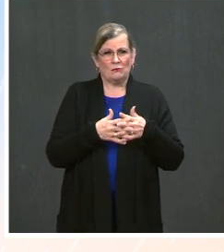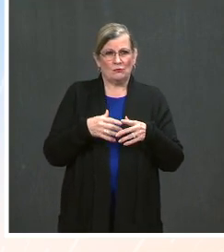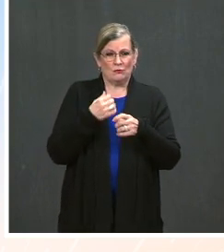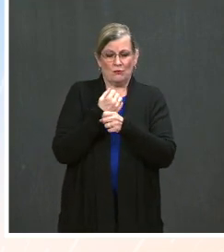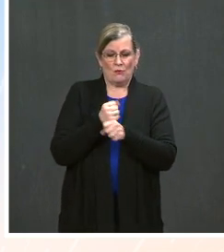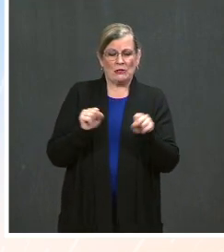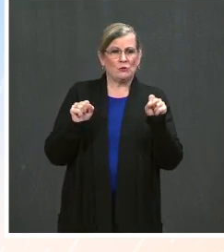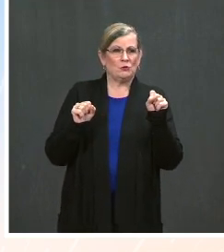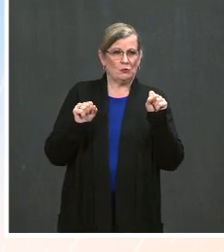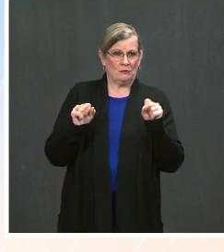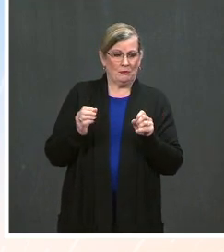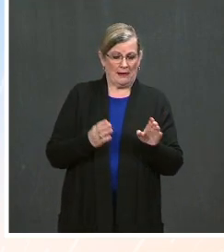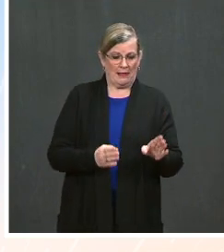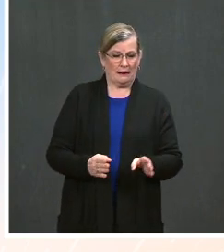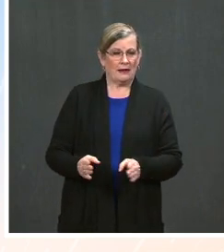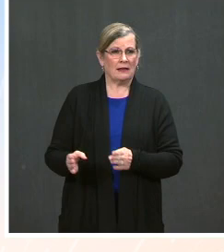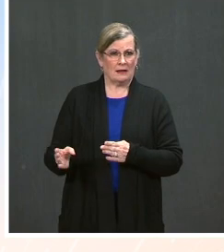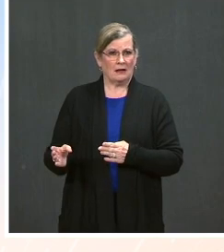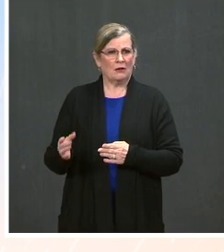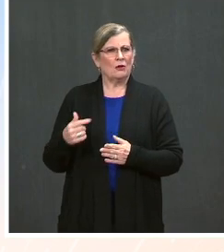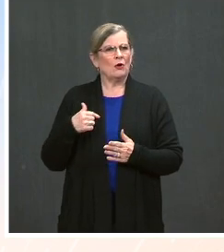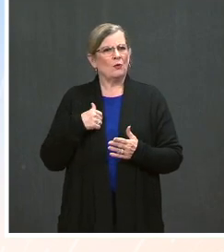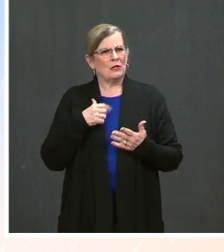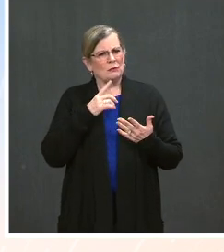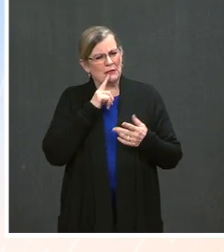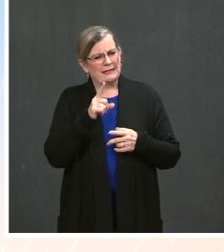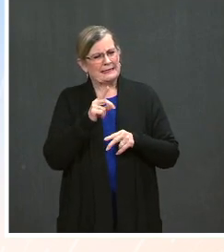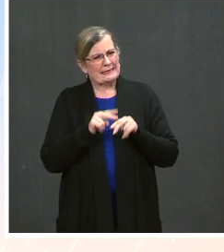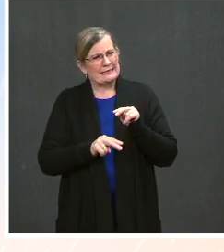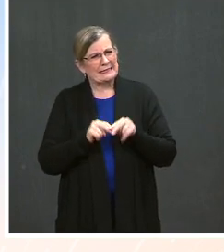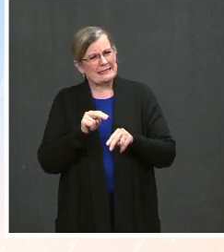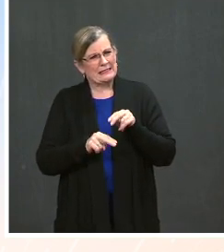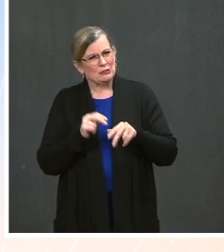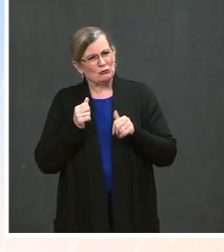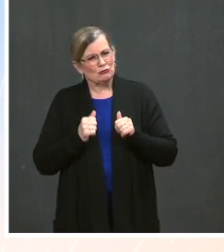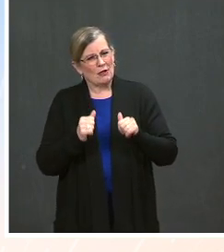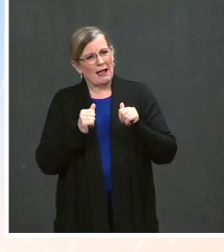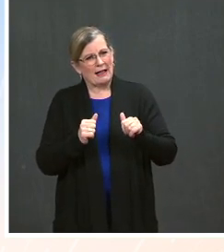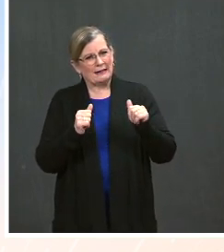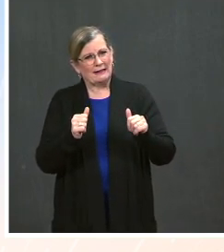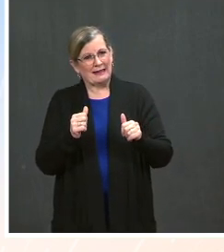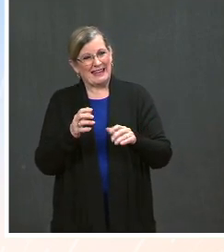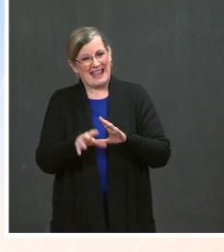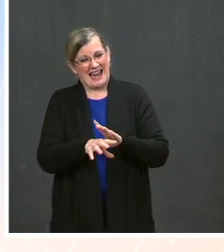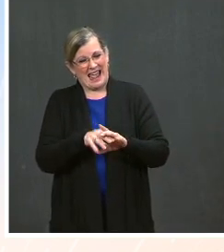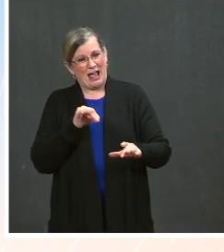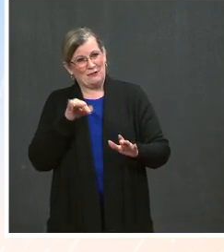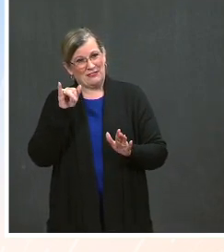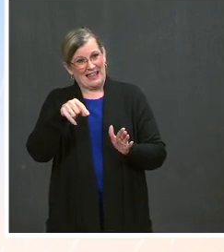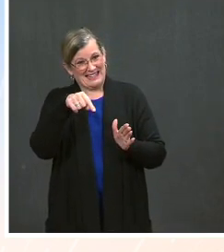Our recovery is building momentum, and many more Americans are certainly returning to work, as we can see. But we still have a long way to go,